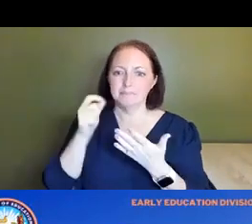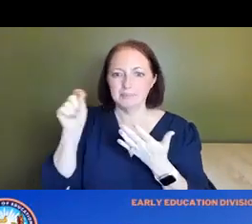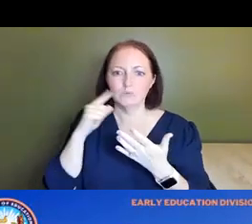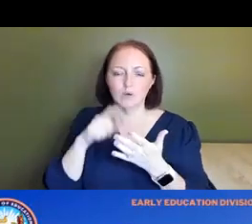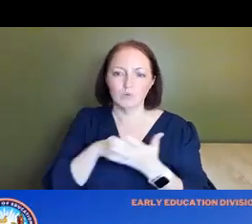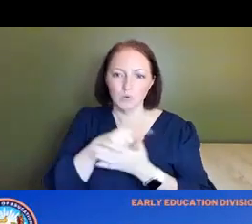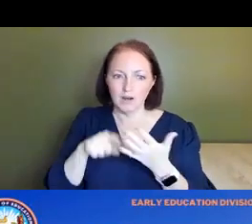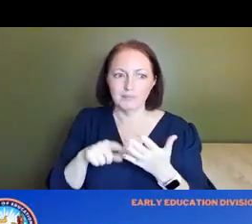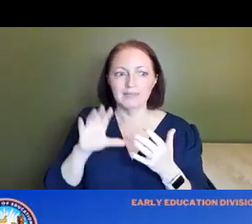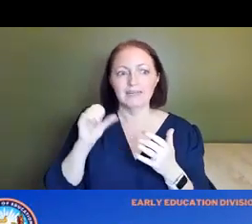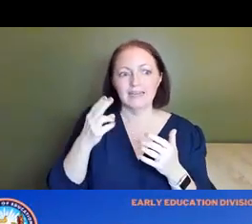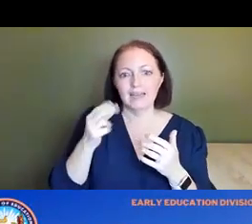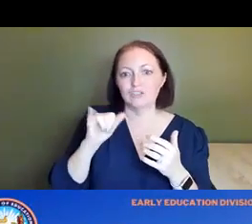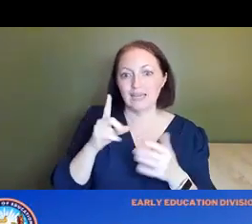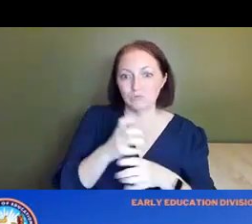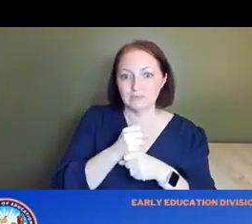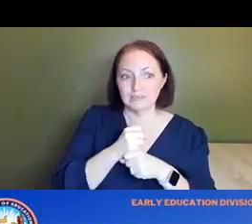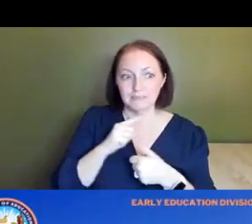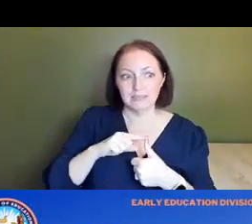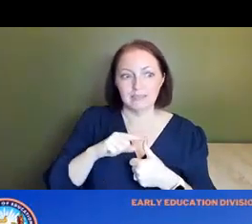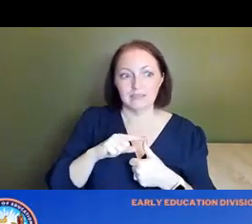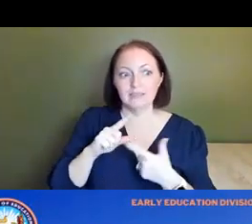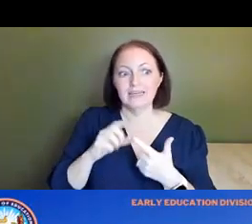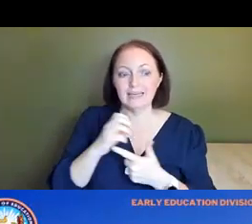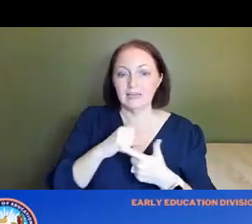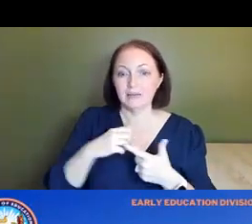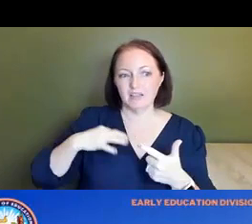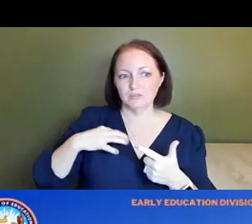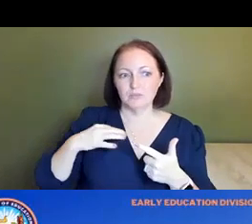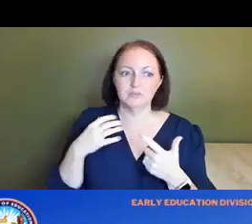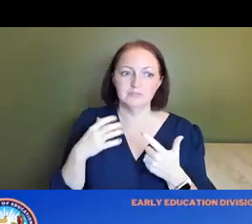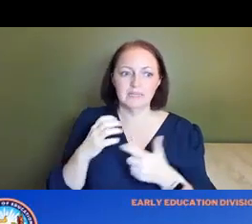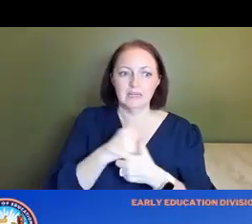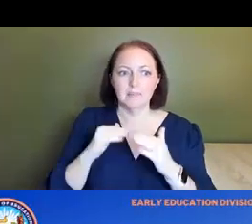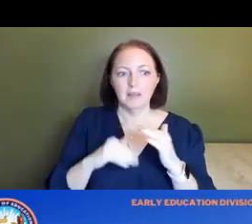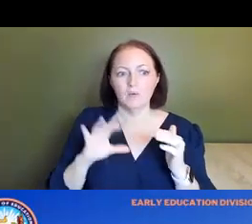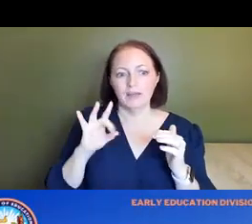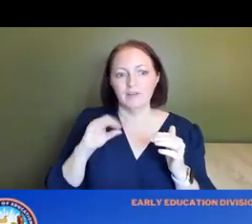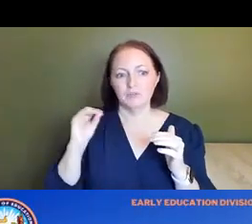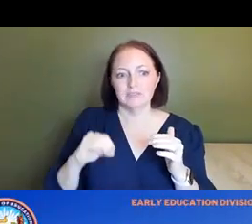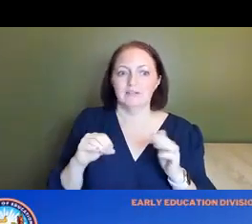be a cash aid recipient income eligible and that means income below 85 percent of the